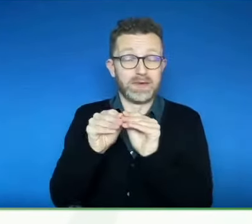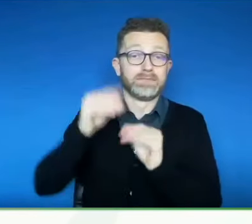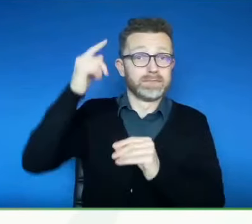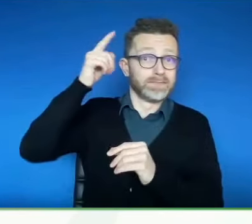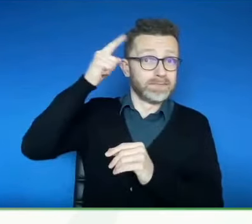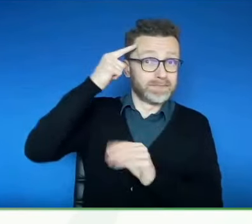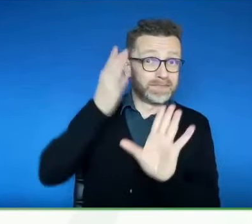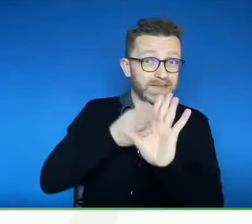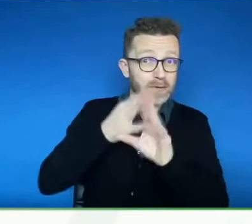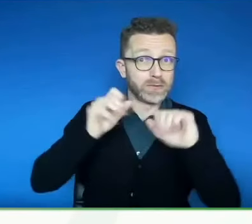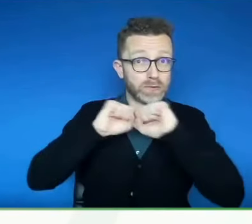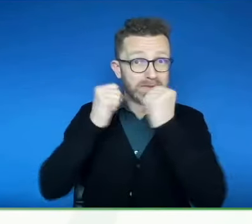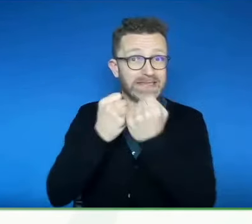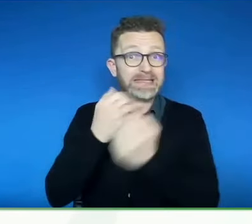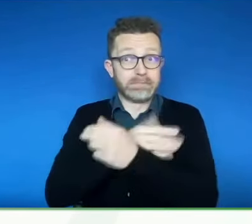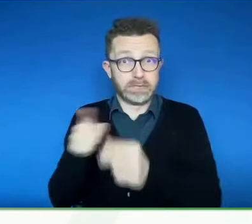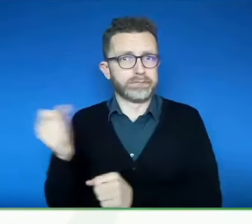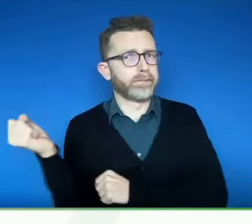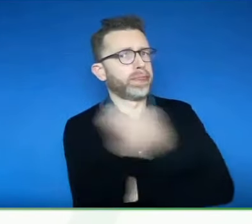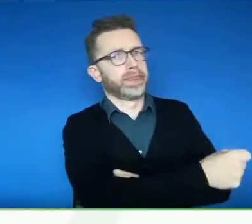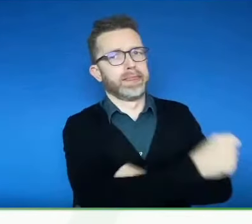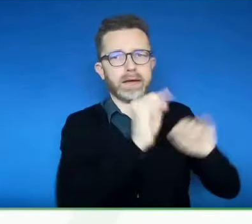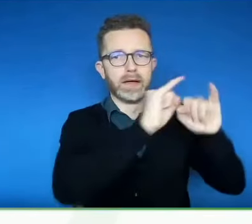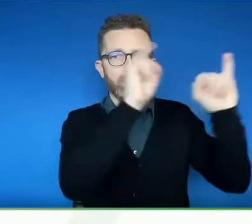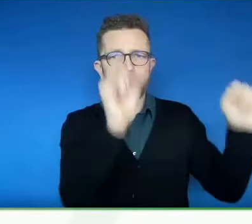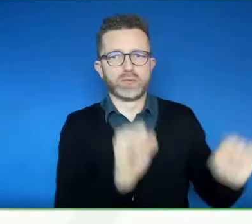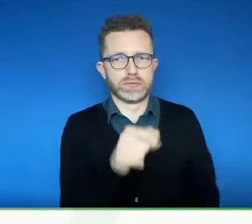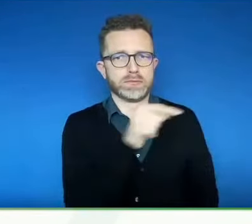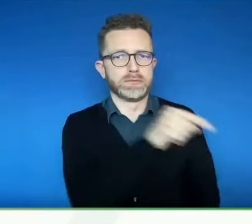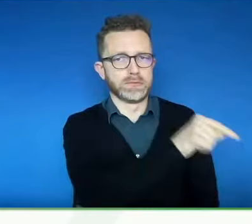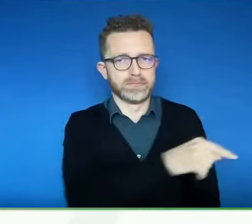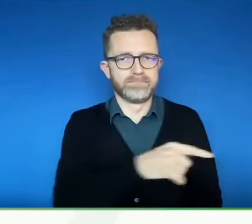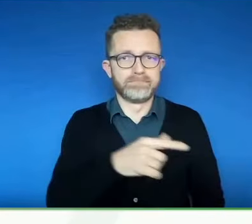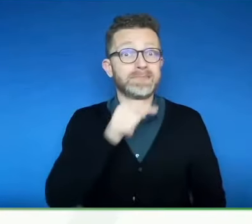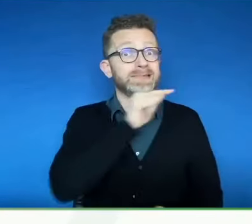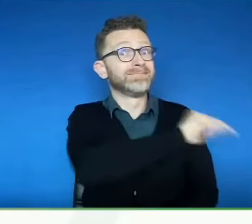But they have become places of human rights violations.